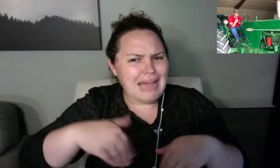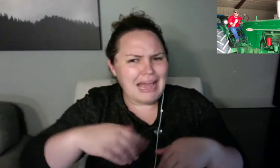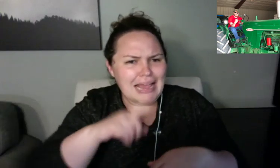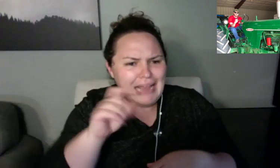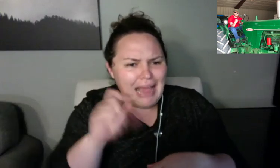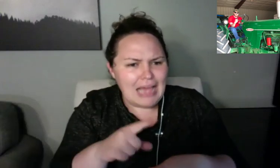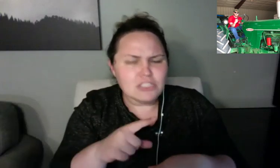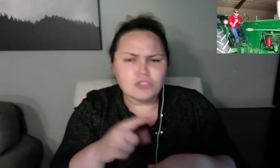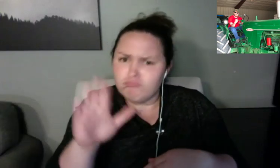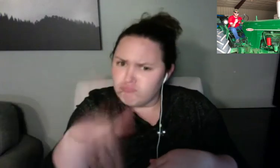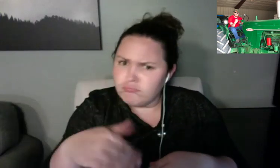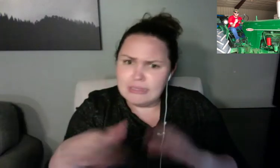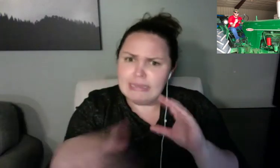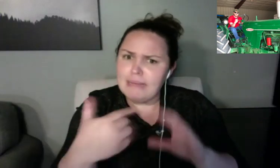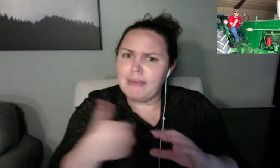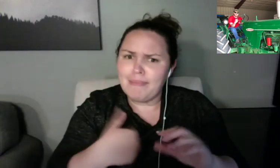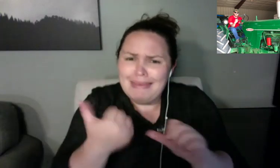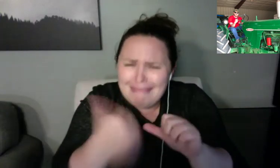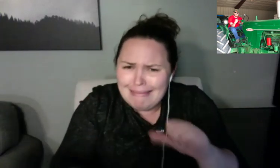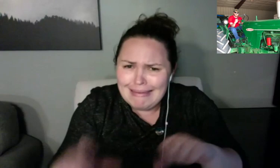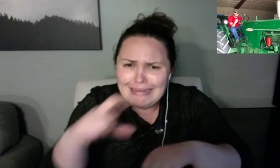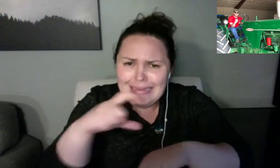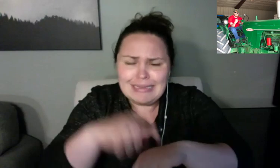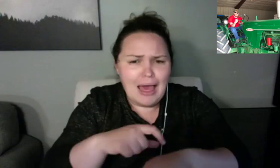you feel free to send me an email or whatever, I'd love to talk to you about it.